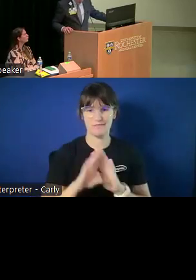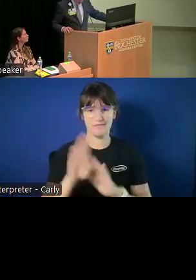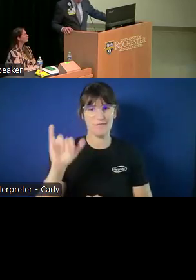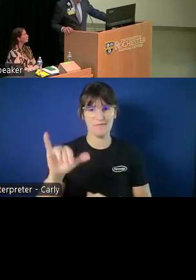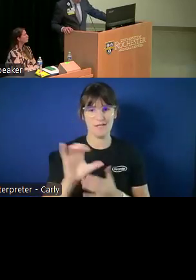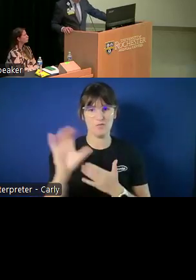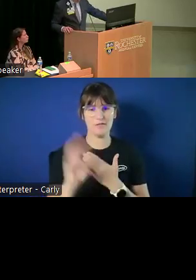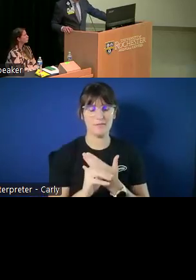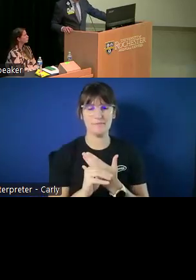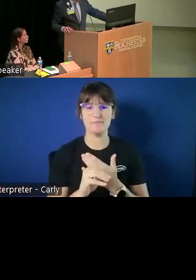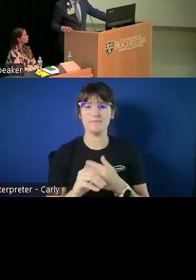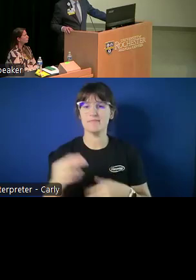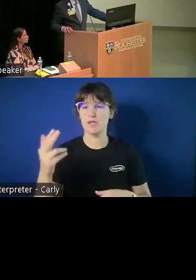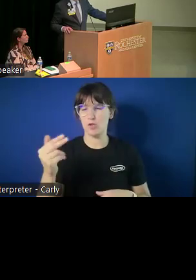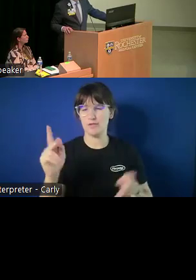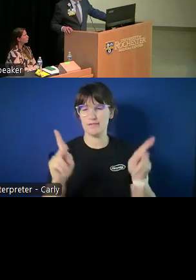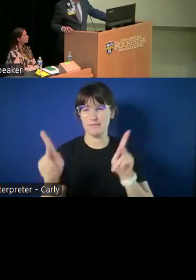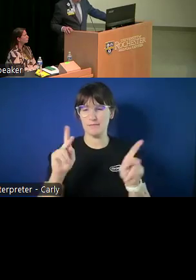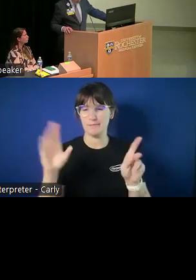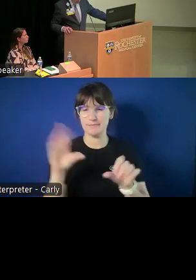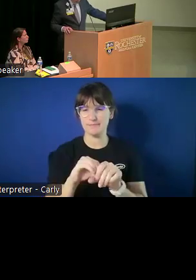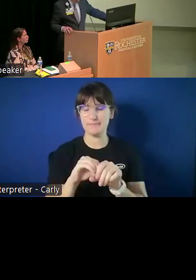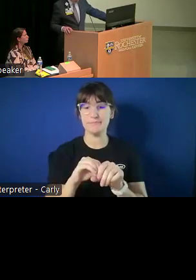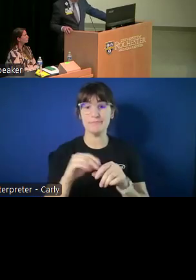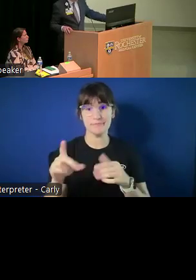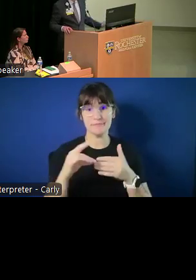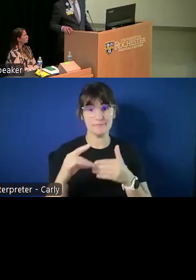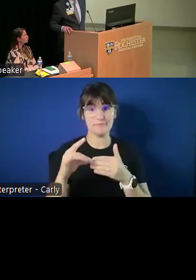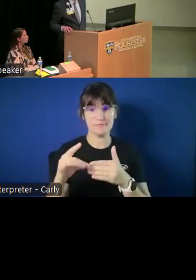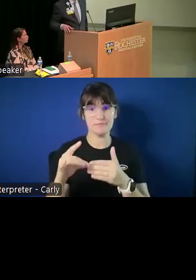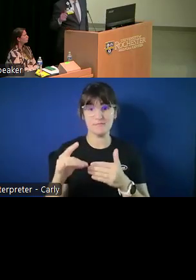with a cohort of 13 individuals who are leading well-being initiatives in their local environments